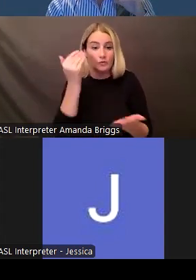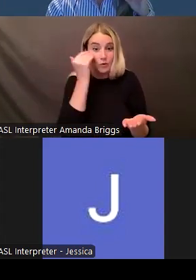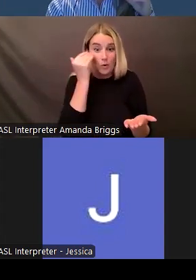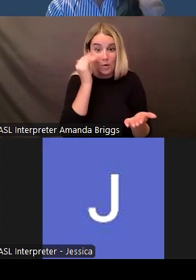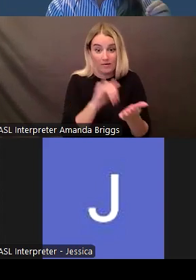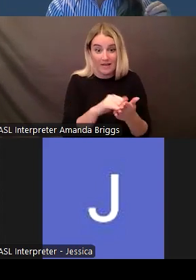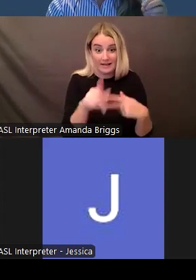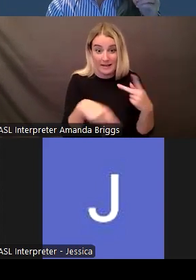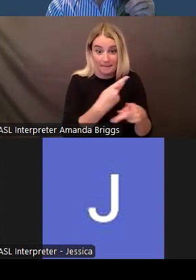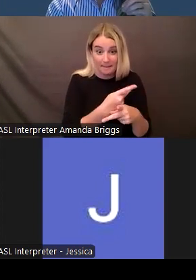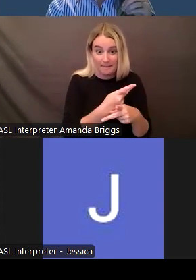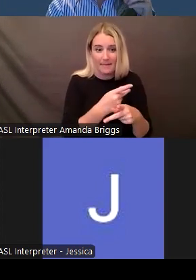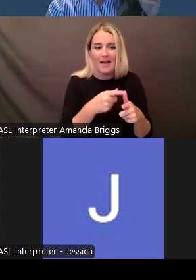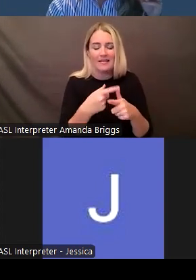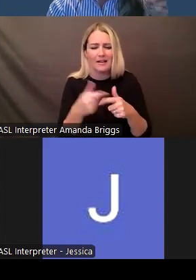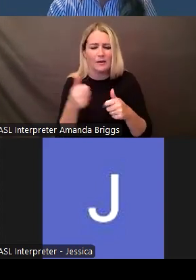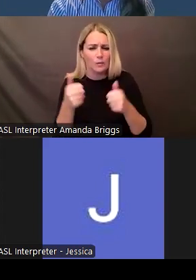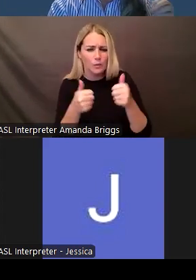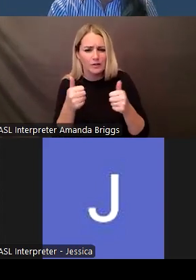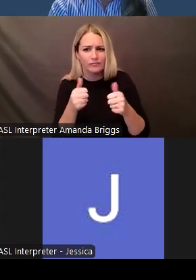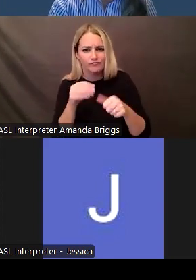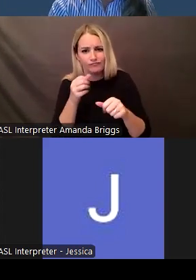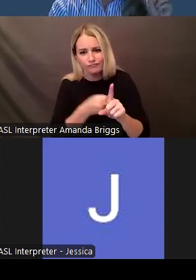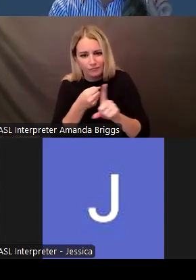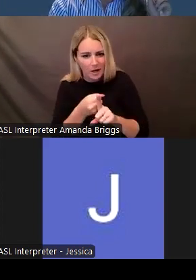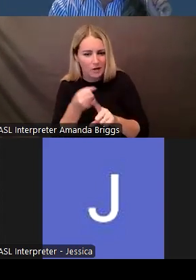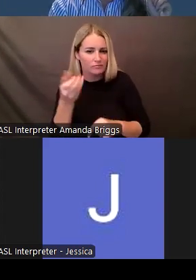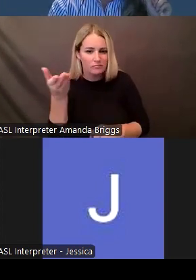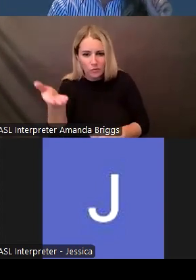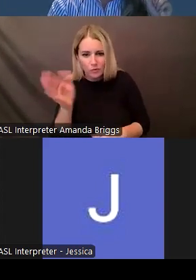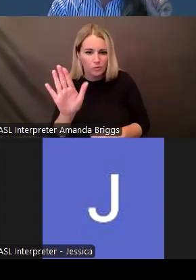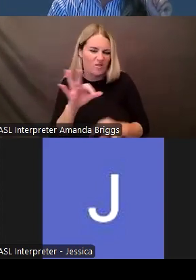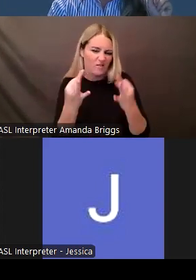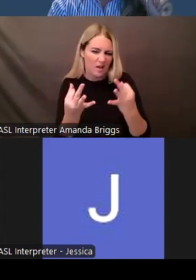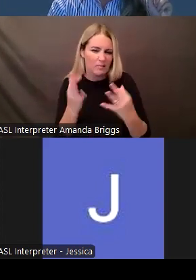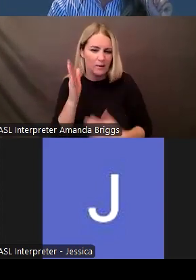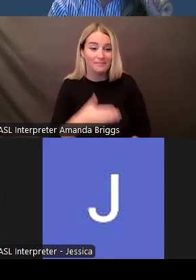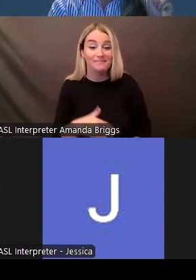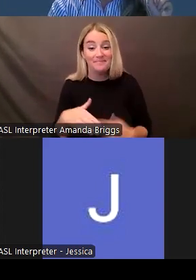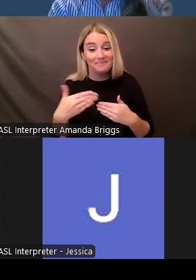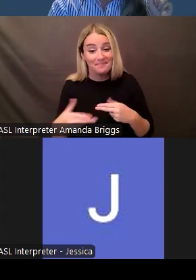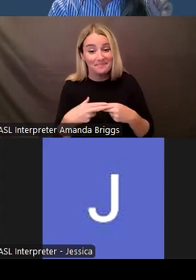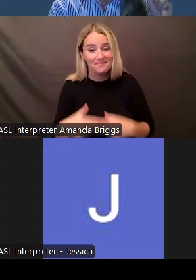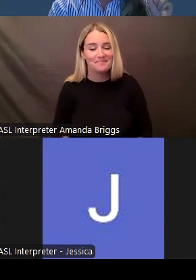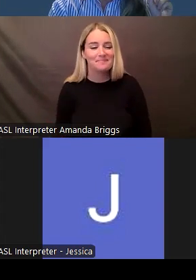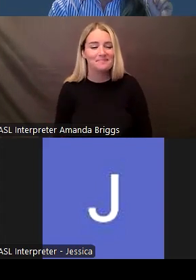to to know which things impact, you know, may impact you or your family member. Next slide.